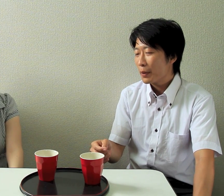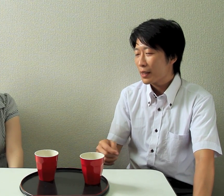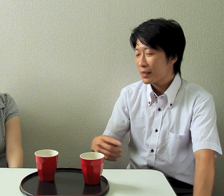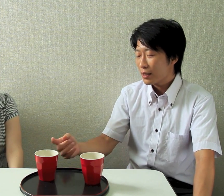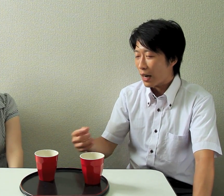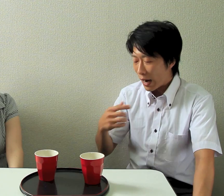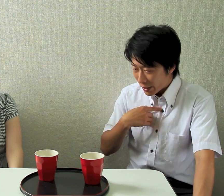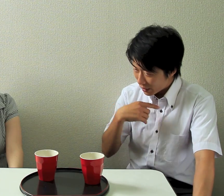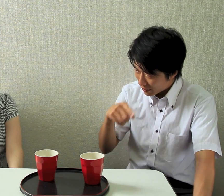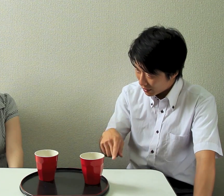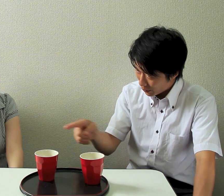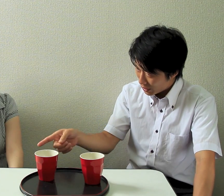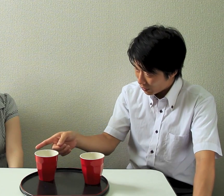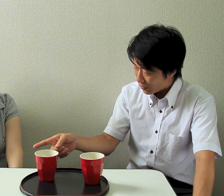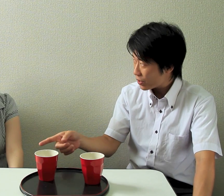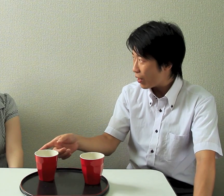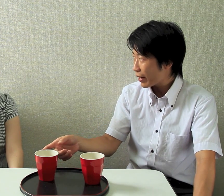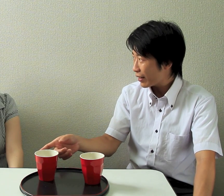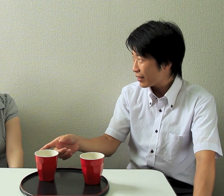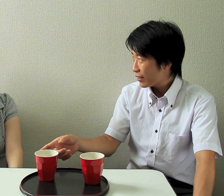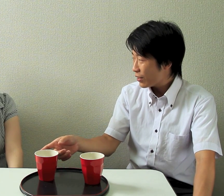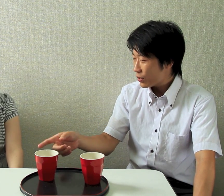because, I couldn't see when she's finished talking.